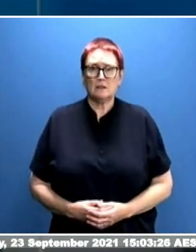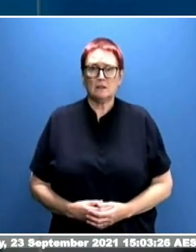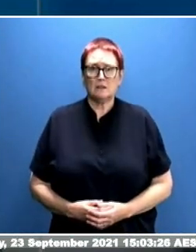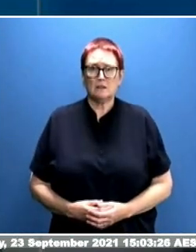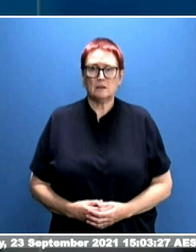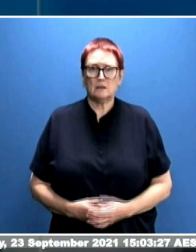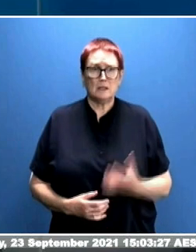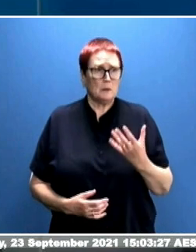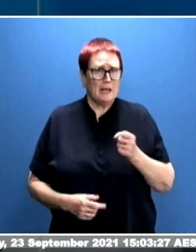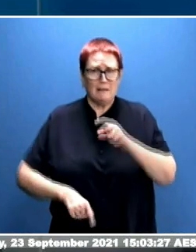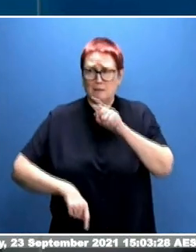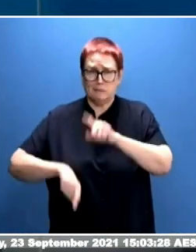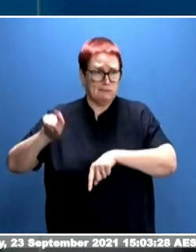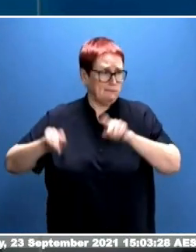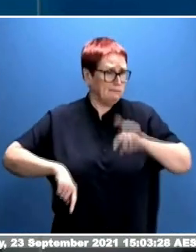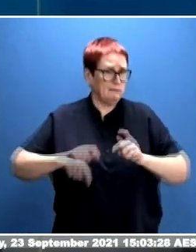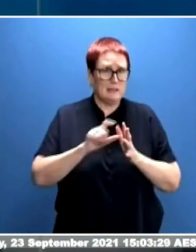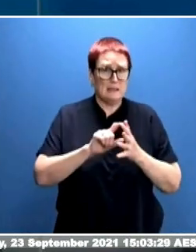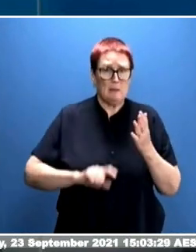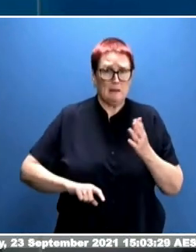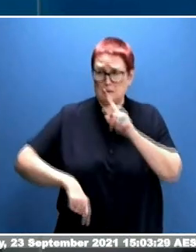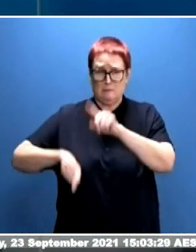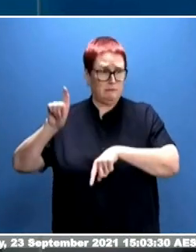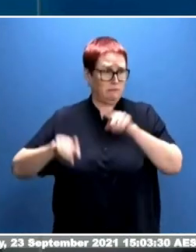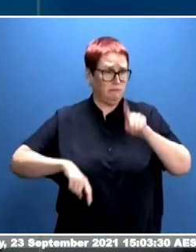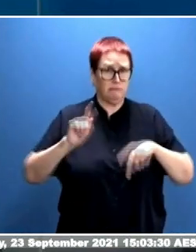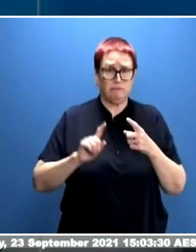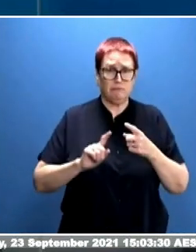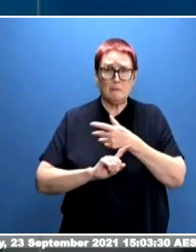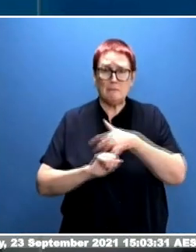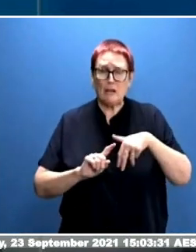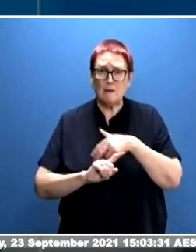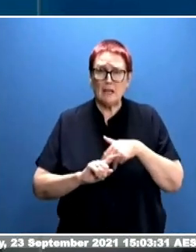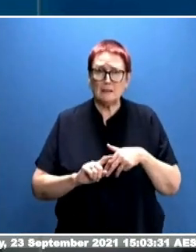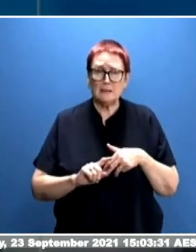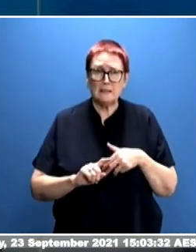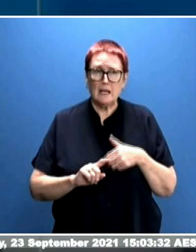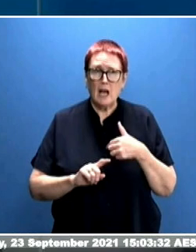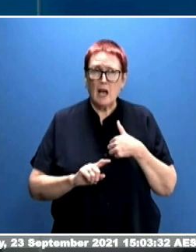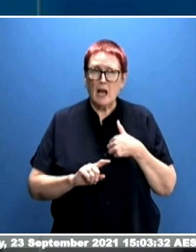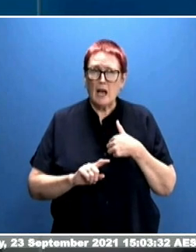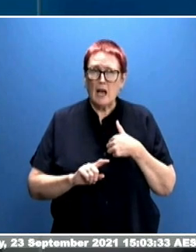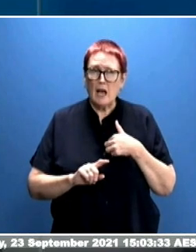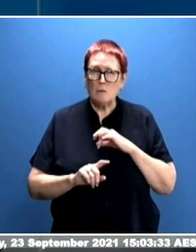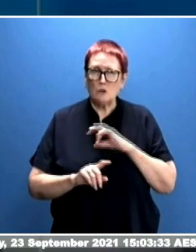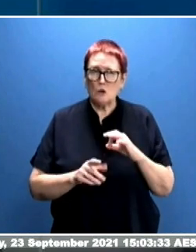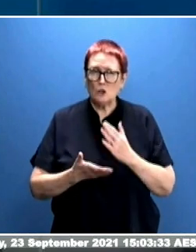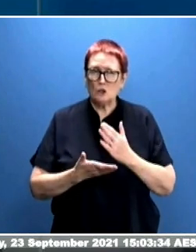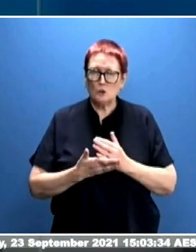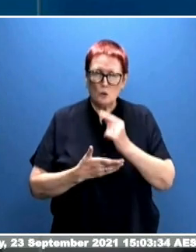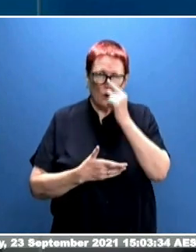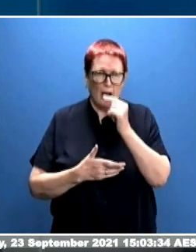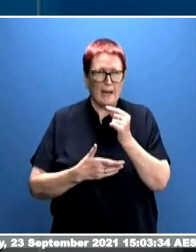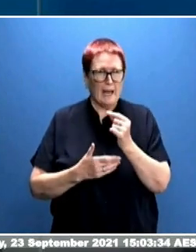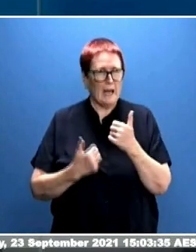the range of disabilities, I'm not sure I could pinpoint a particular situation.